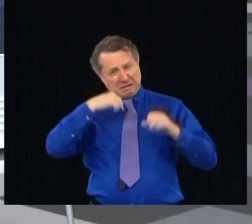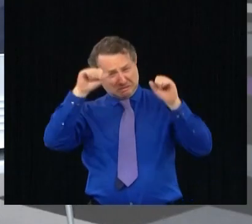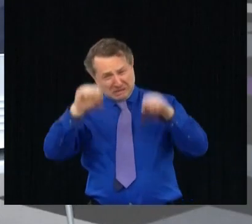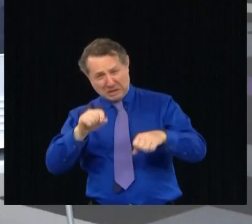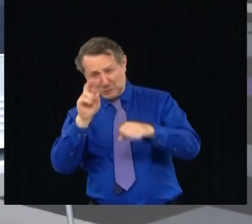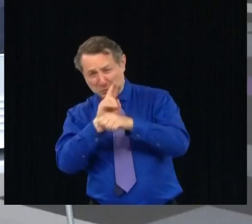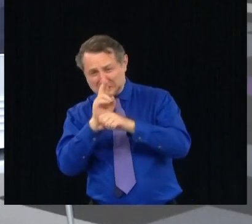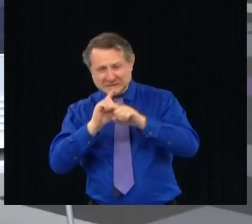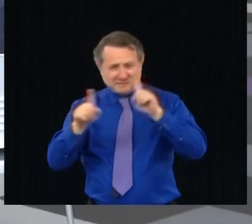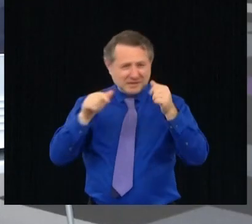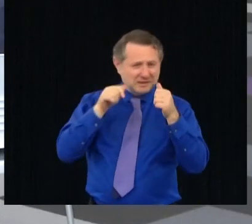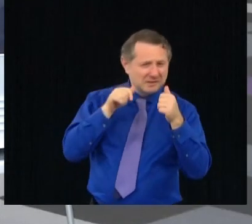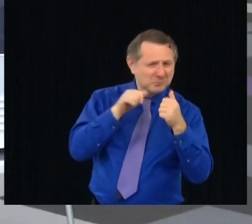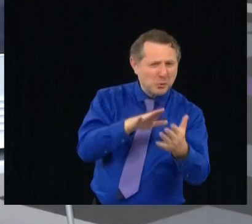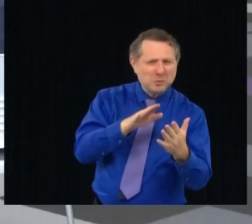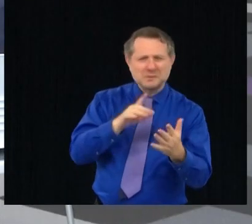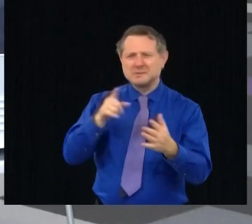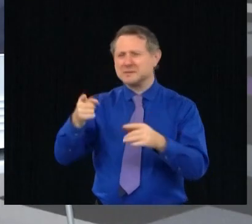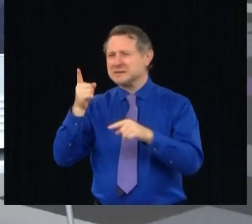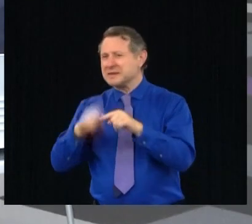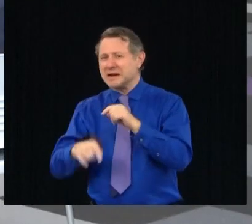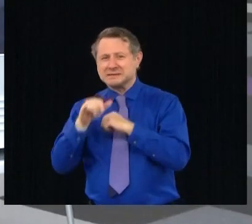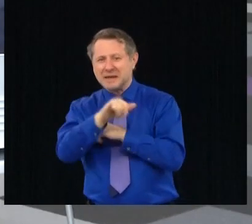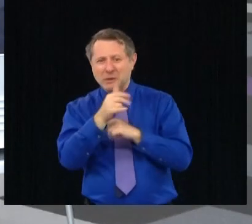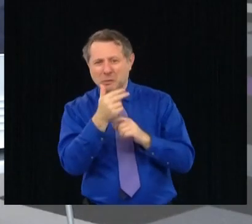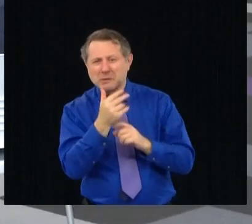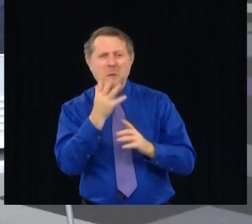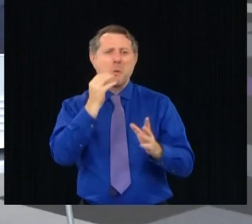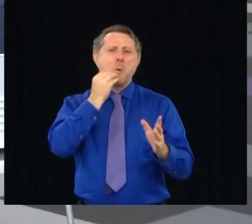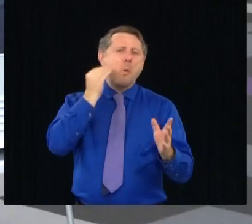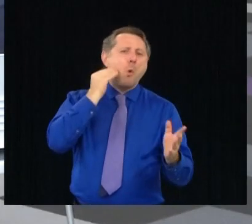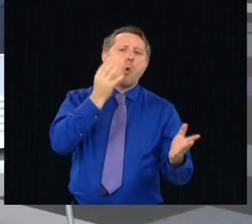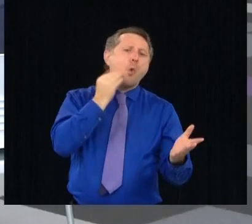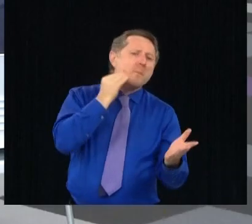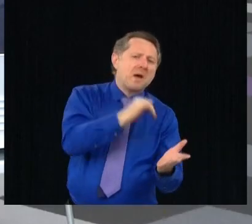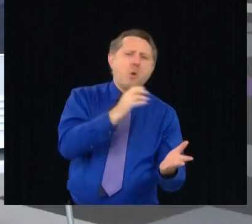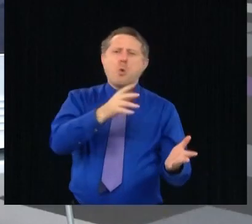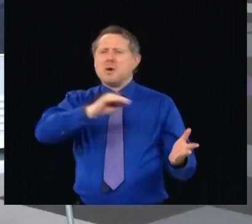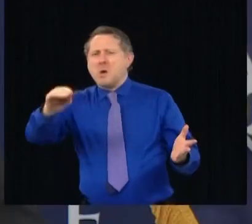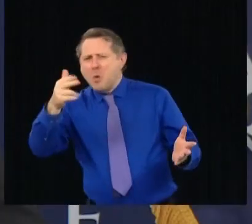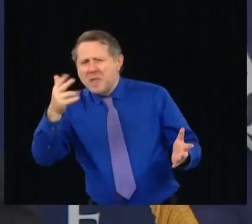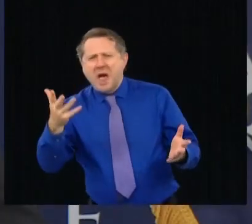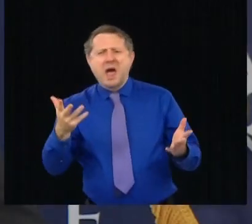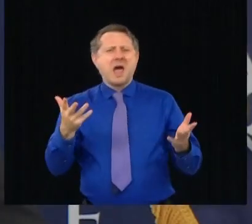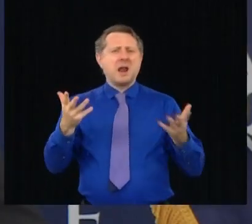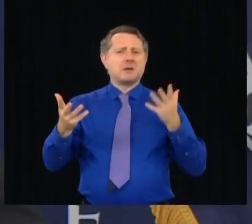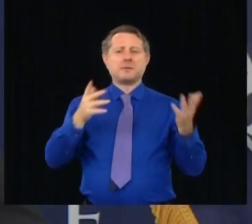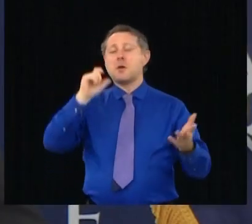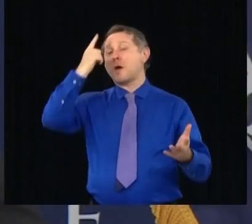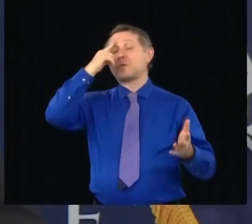THE HOME YOU SEE IT GO THROUGH THE FAMILY, RIGHT? COULD SOMETHING HAVE BEEN DONE DIFFERENTLY, THOUGH, IF